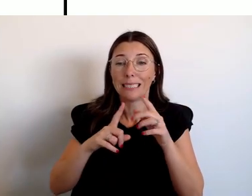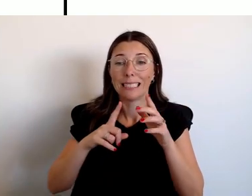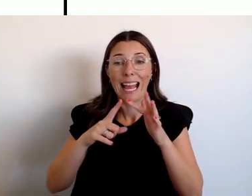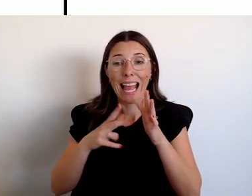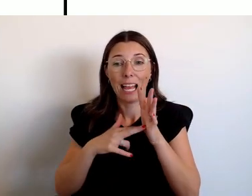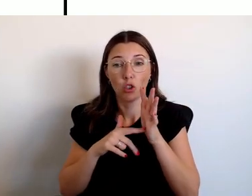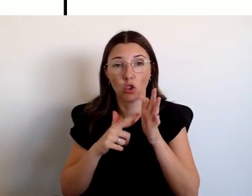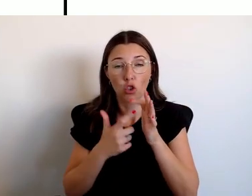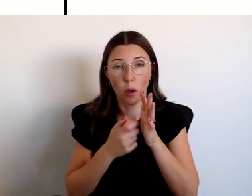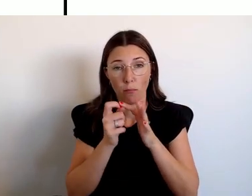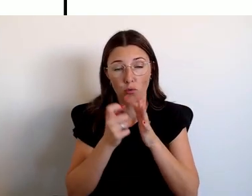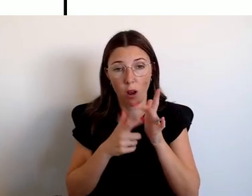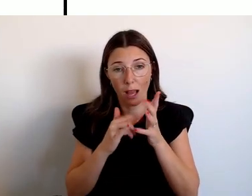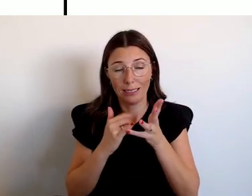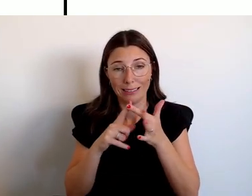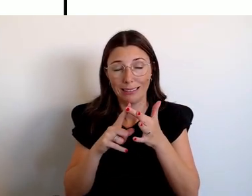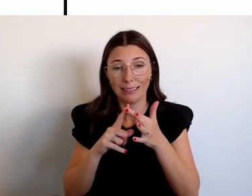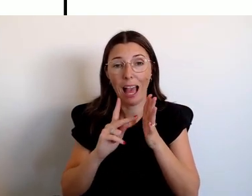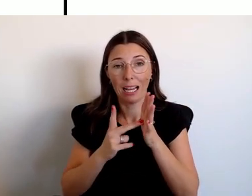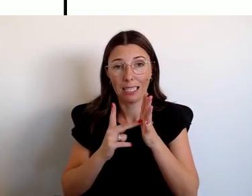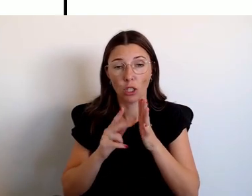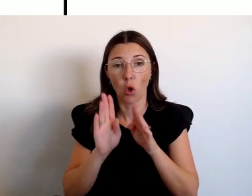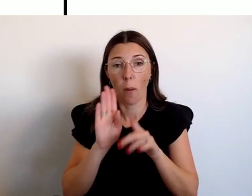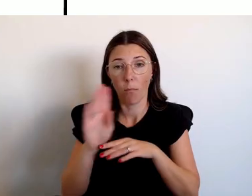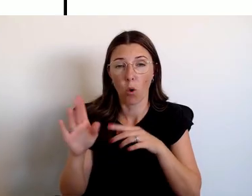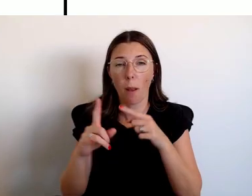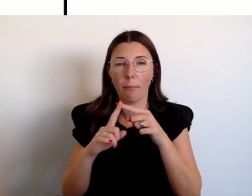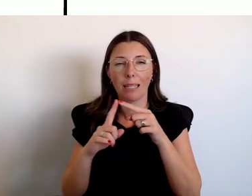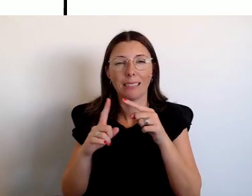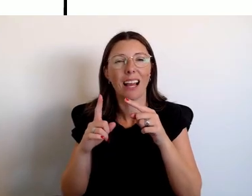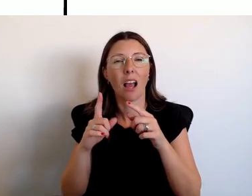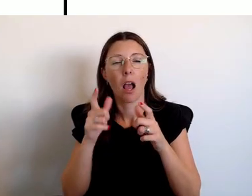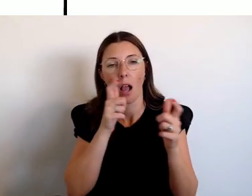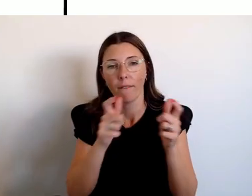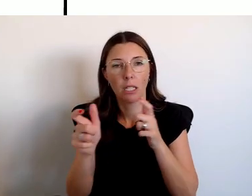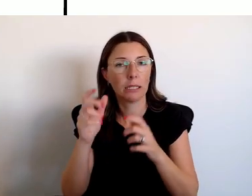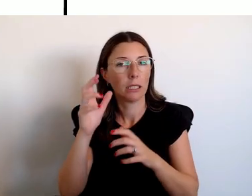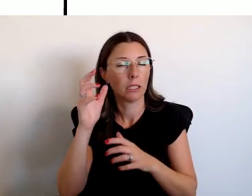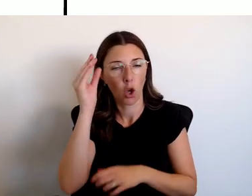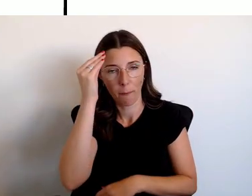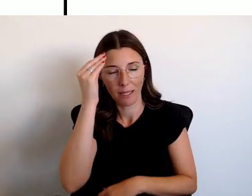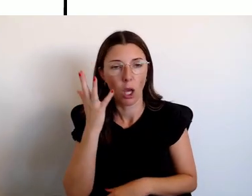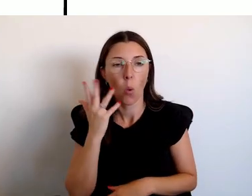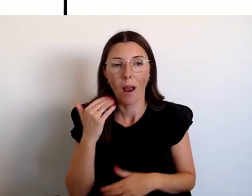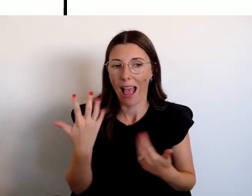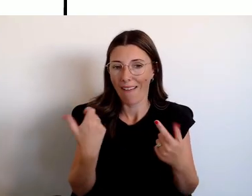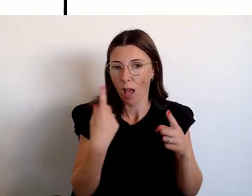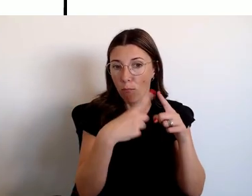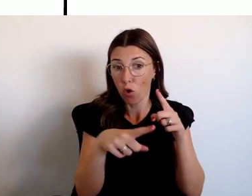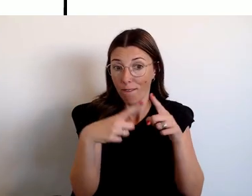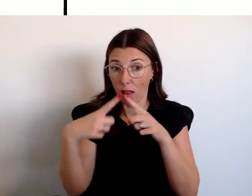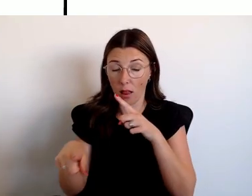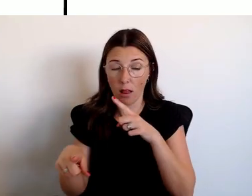Board and the Information Governance Security Committee. Once we've got the approvals in place, probably where our